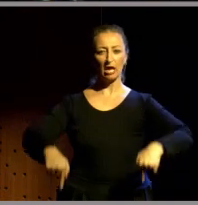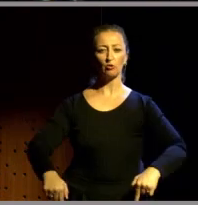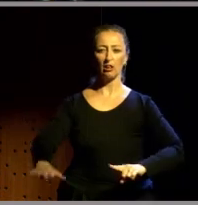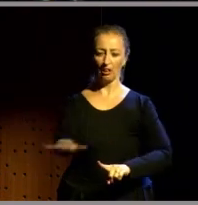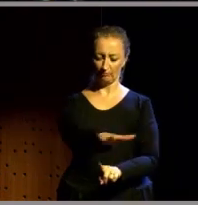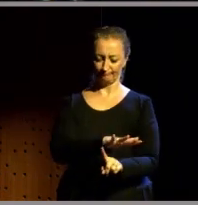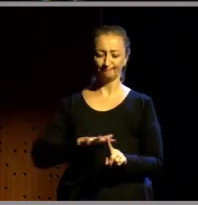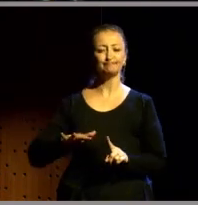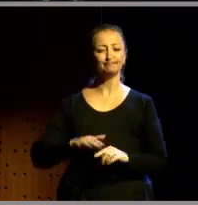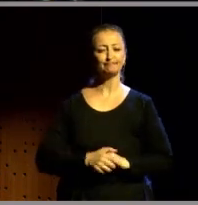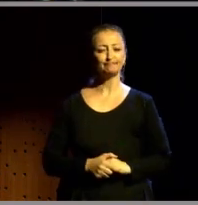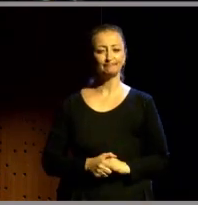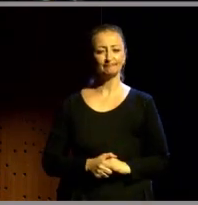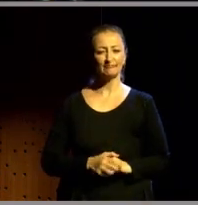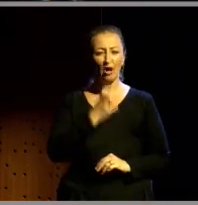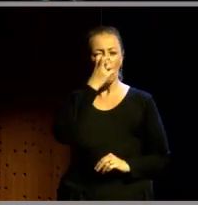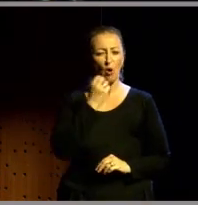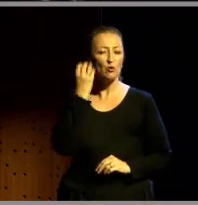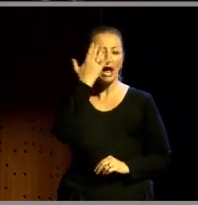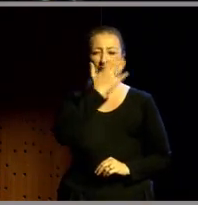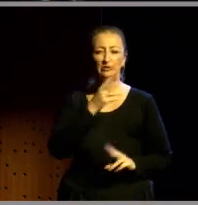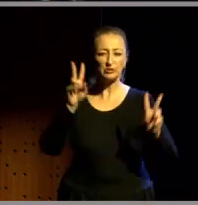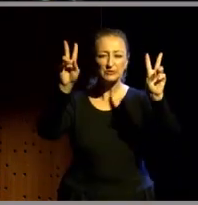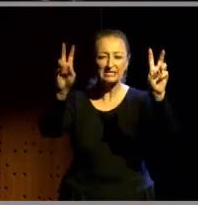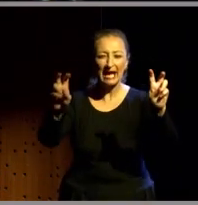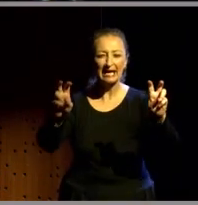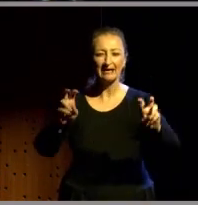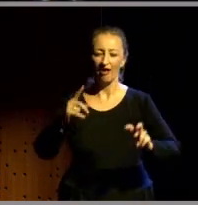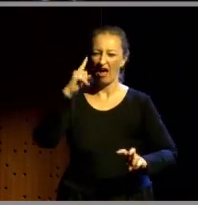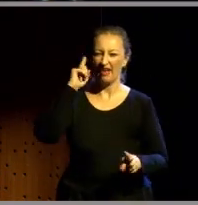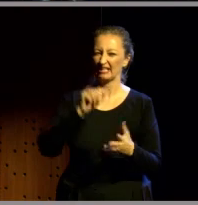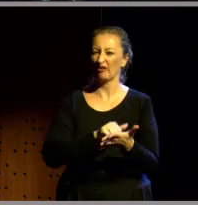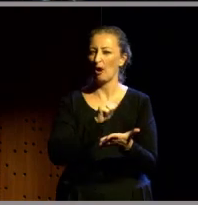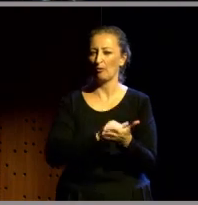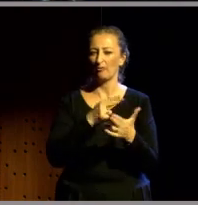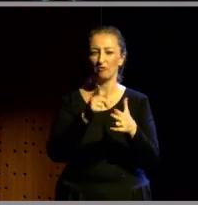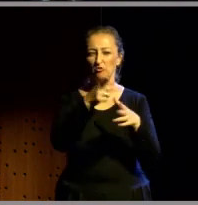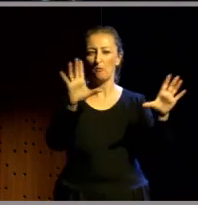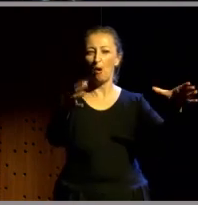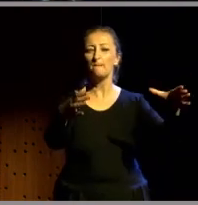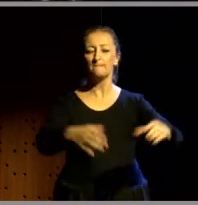There's an old Aboriginal saying out there I think it's very appropriate for you mob here this evening - they